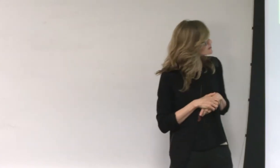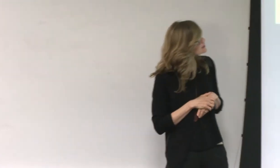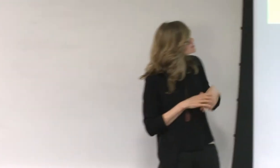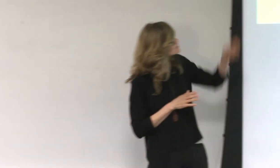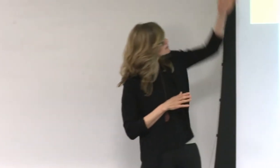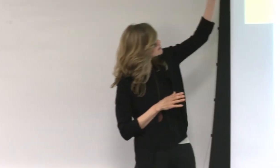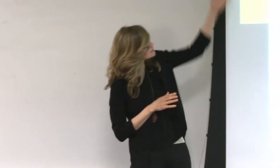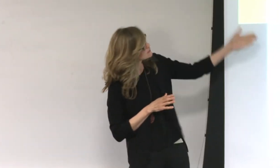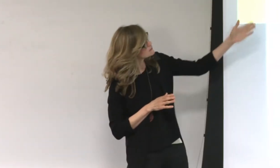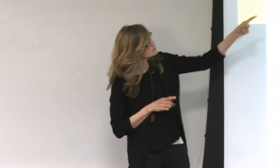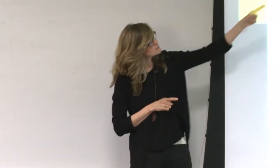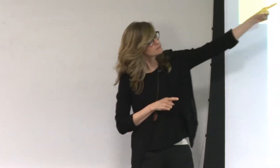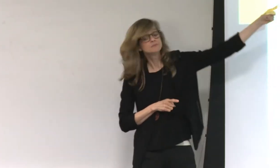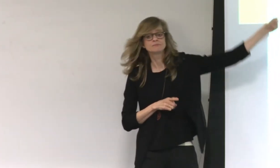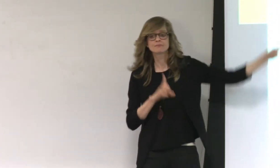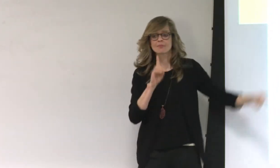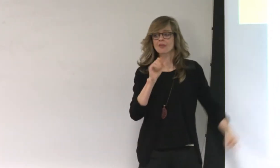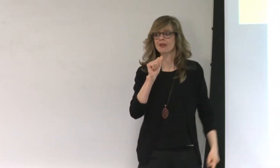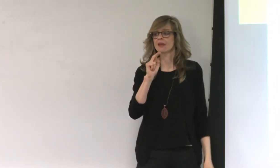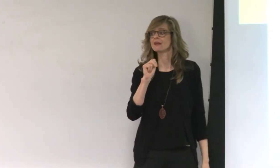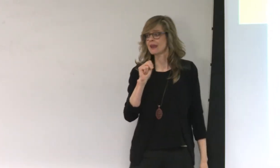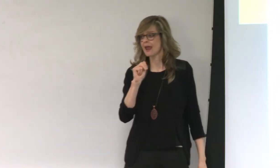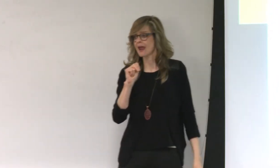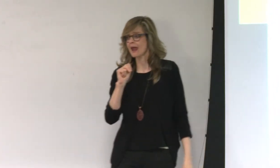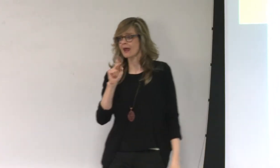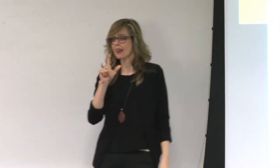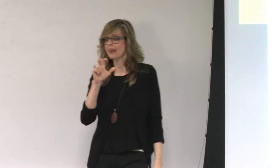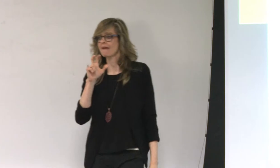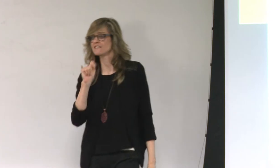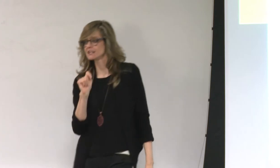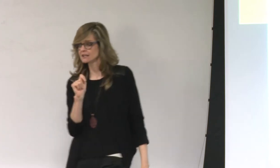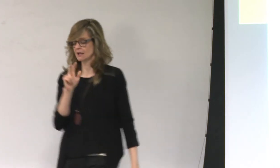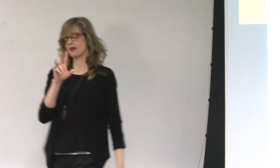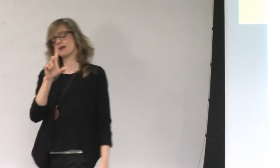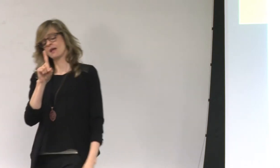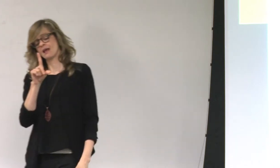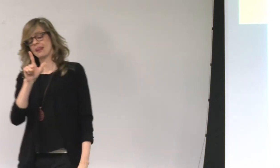JIM RAMSAY DEVELOPED FUNCTIONAL DATA ANALYSIS AND AUTHORED A BOOK ON IT,